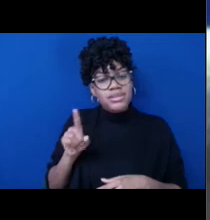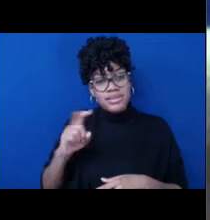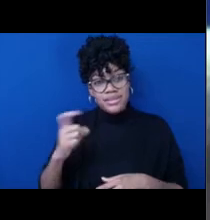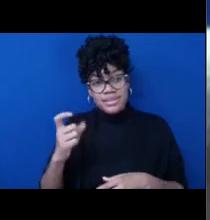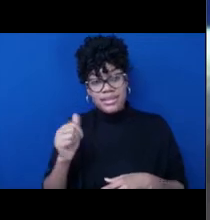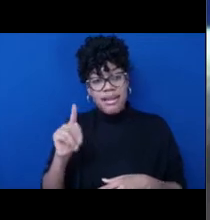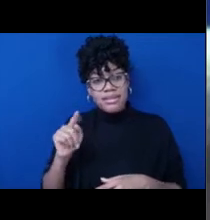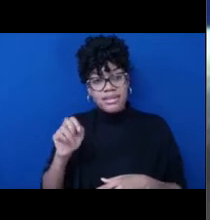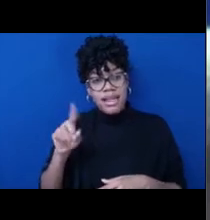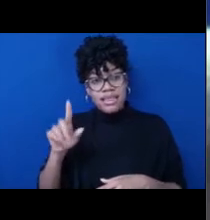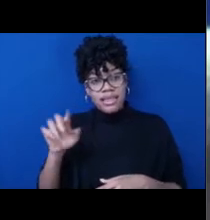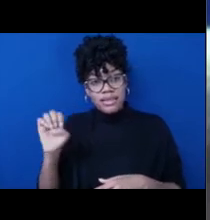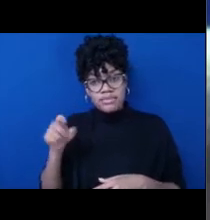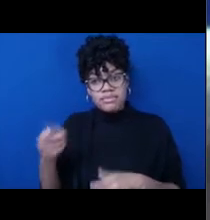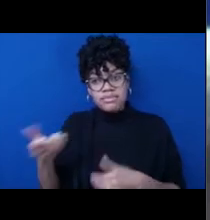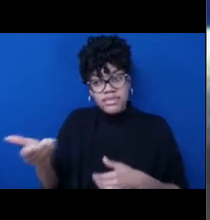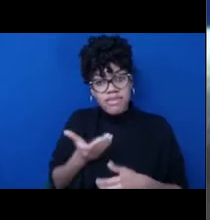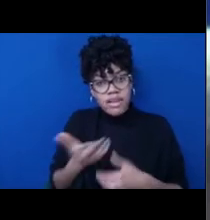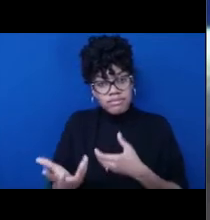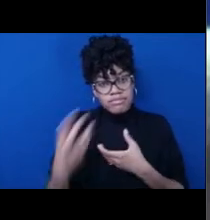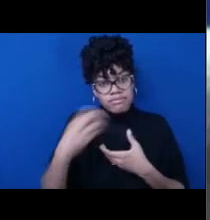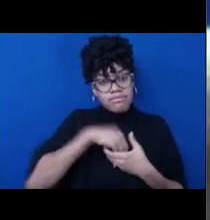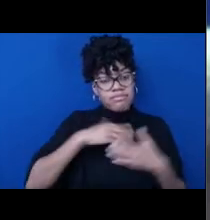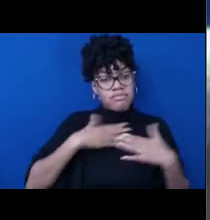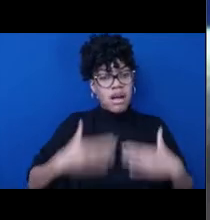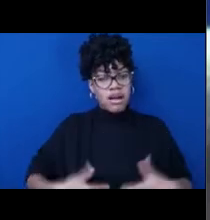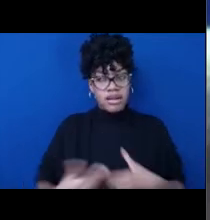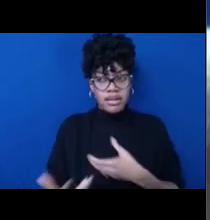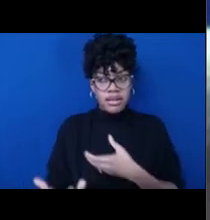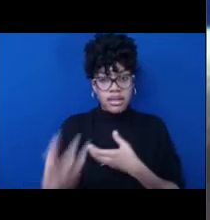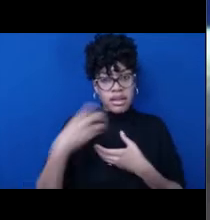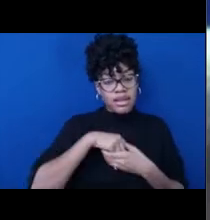becomes the coral's main energy source.